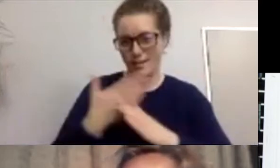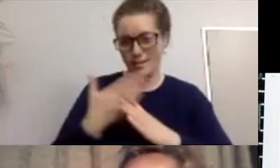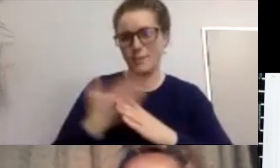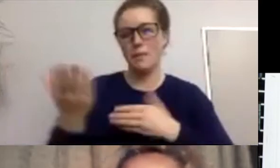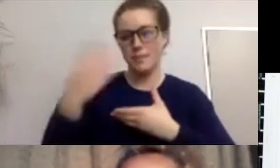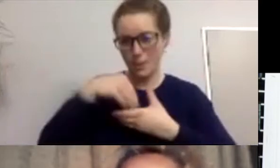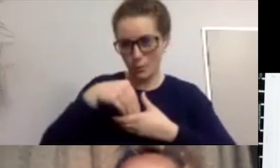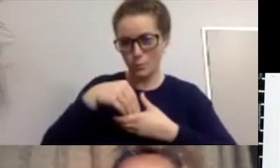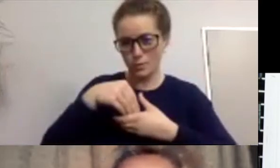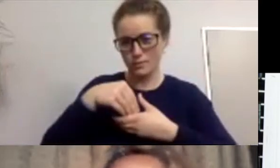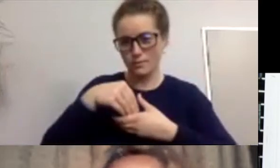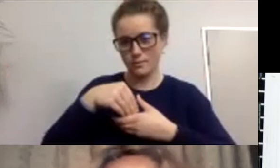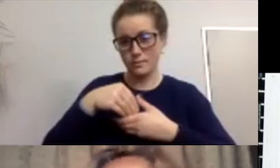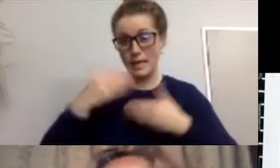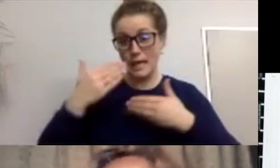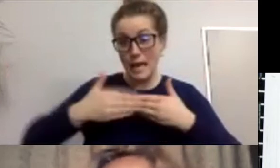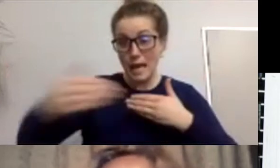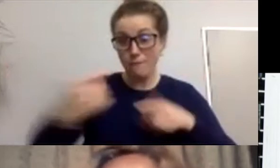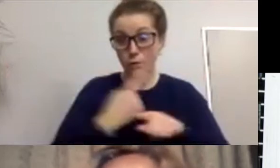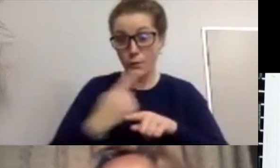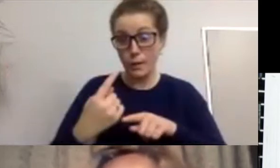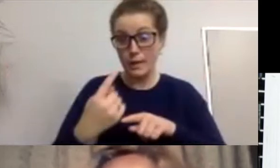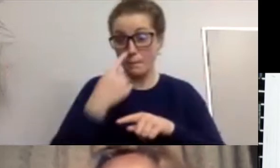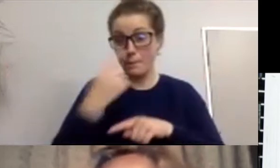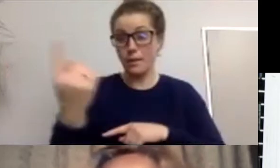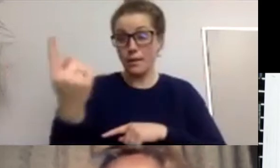Every week I have people coming to see me and say Pascal I love what you do,